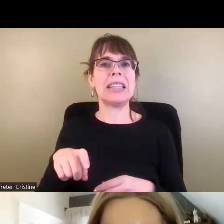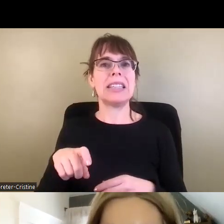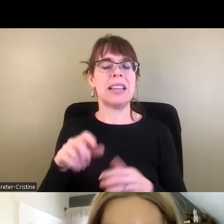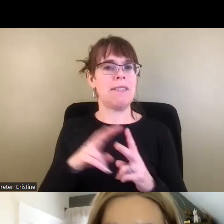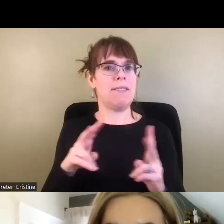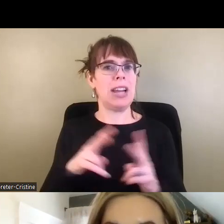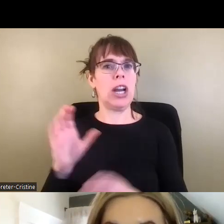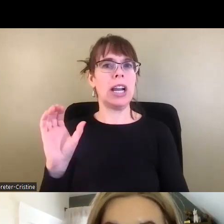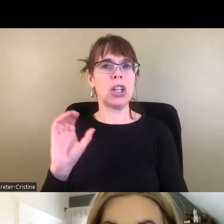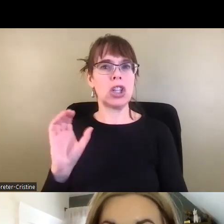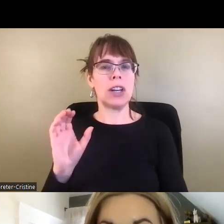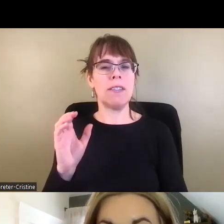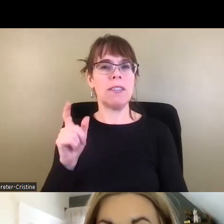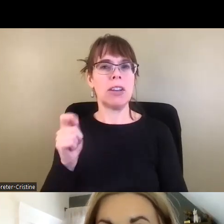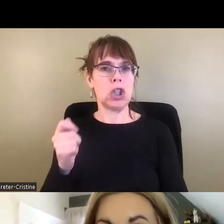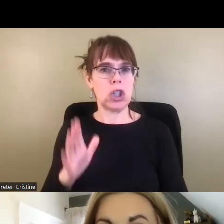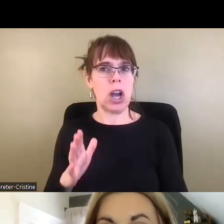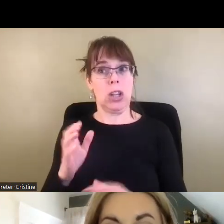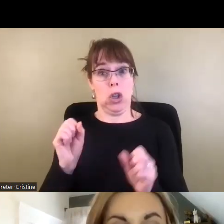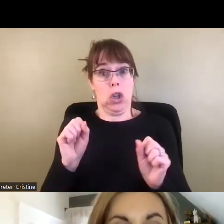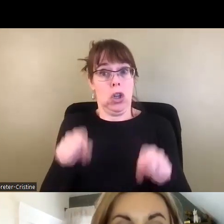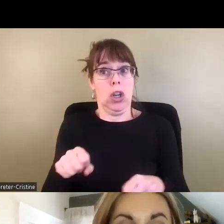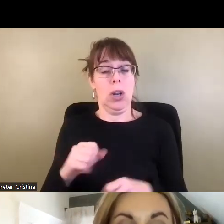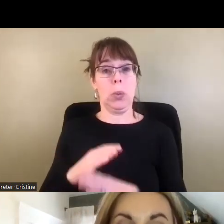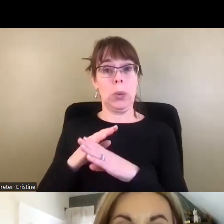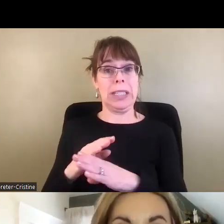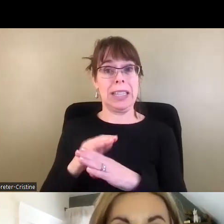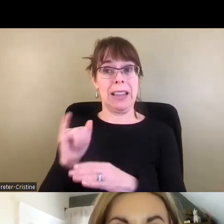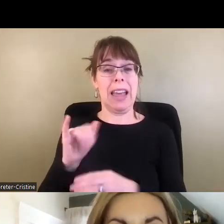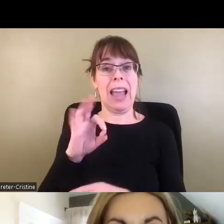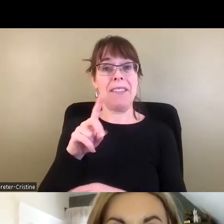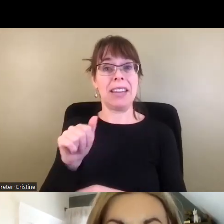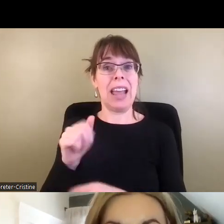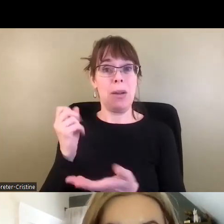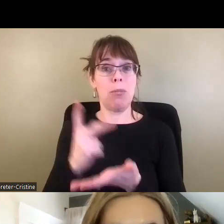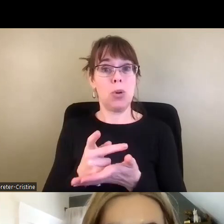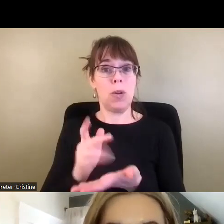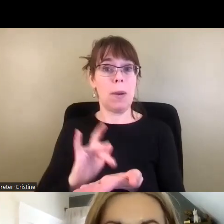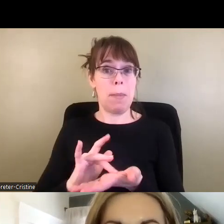conservative judge that could potentially restrict this FDA approval of Mifepristone,